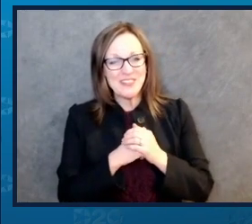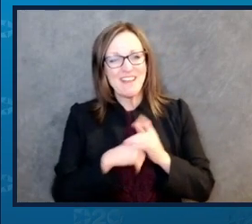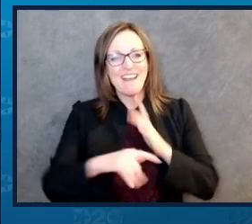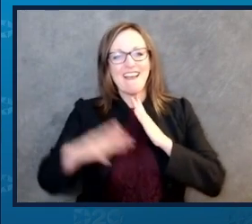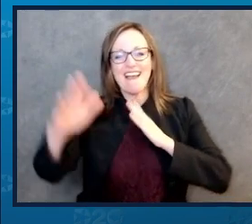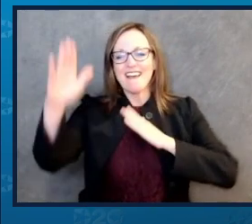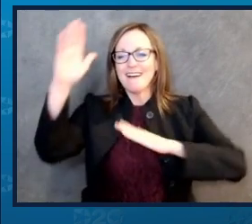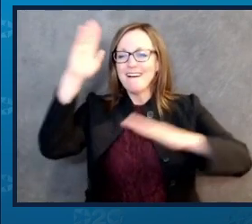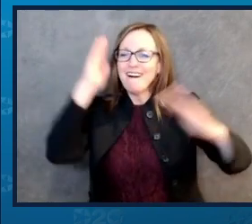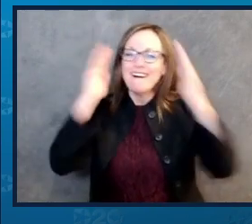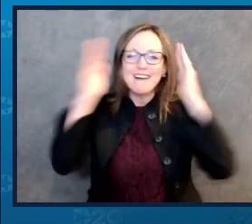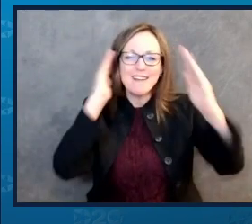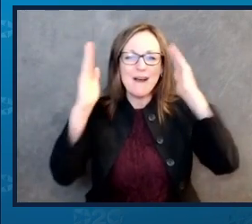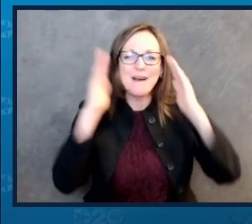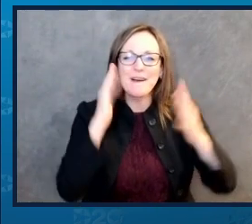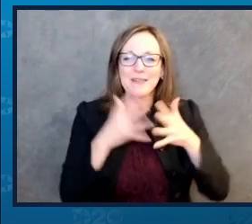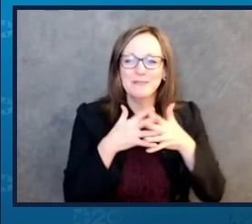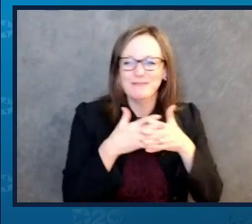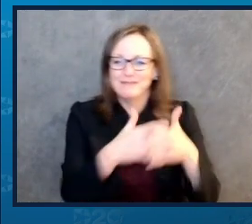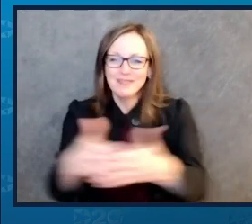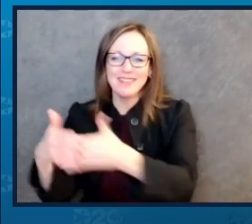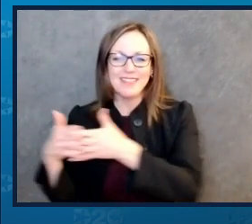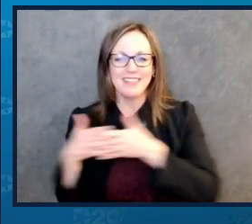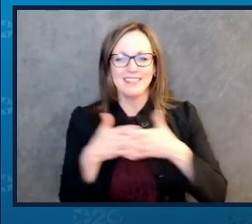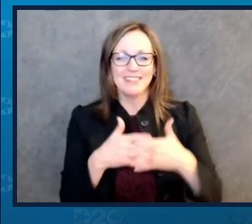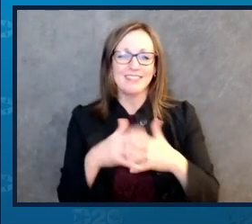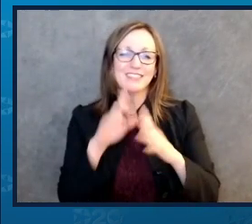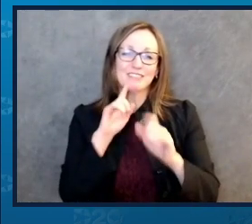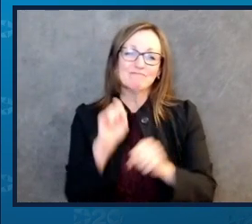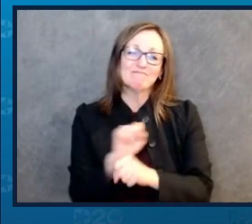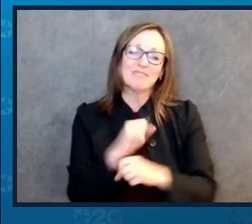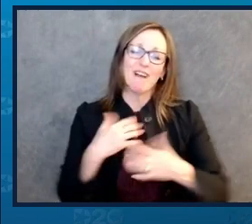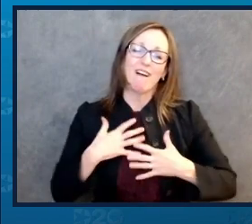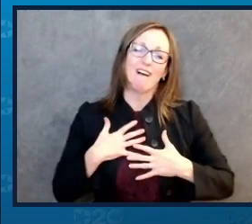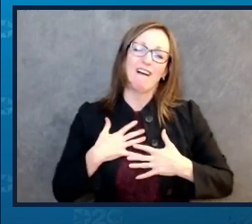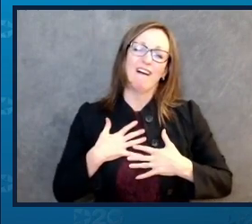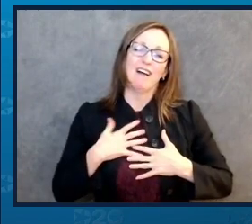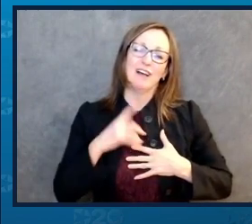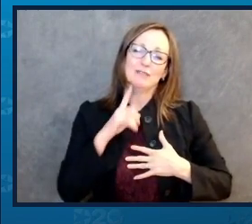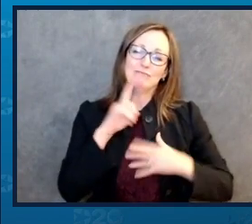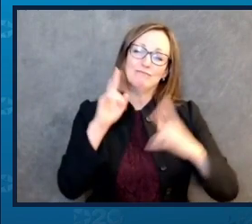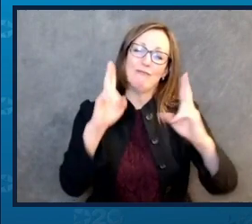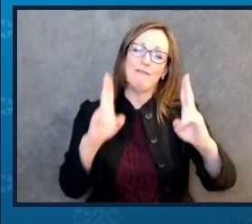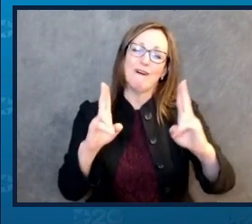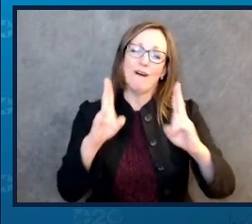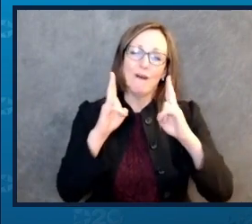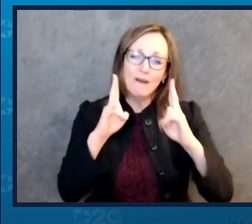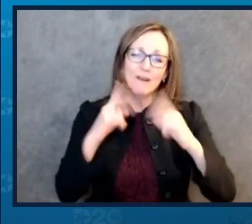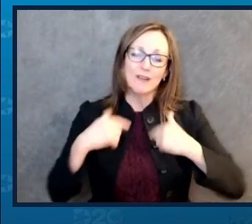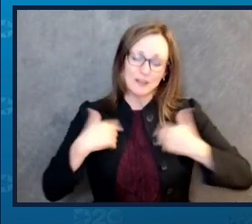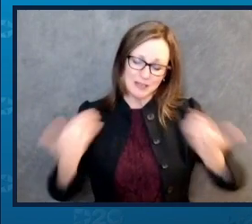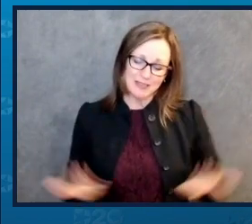GREETINGS, AMERICA. IT IS TRULY AN HONOR FOB SPEAKING TO YOU TONIGHT.